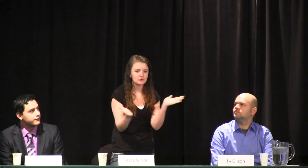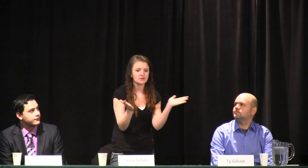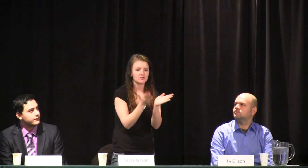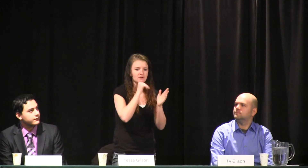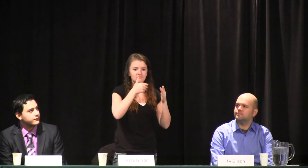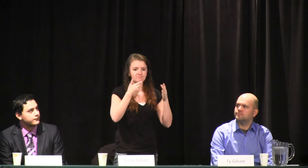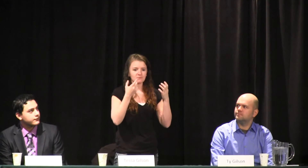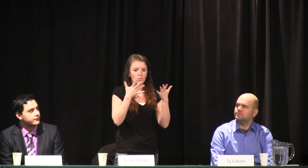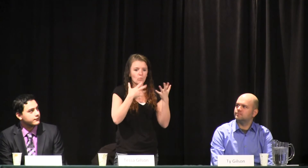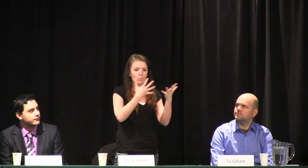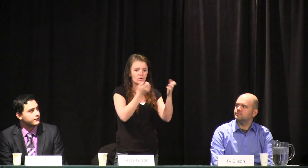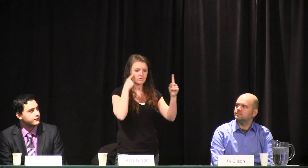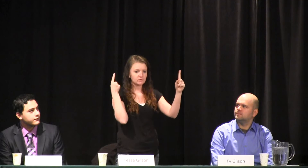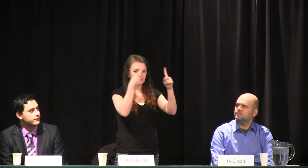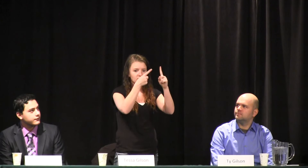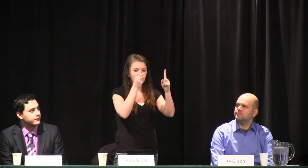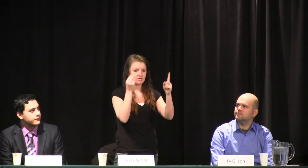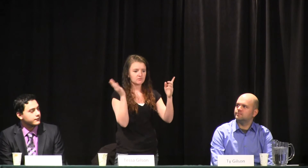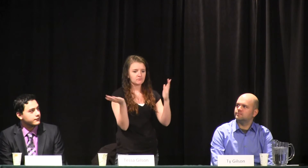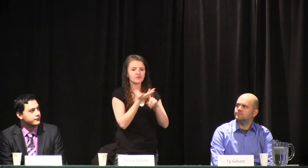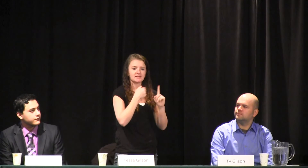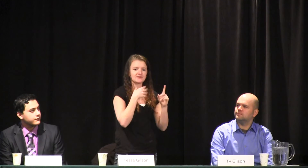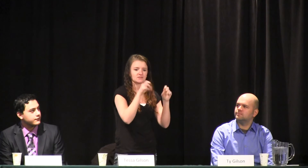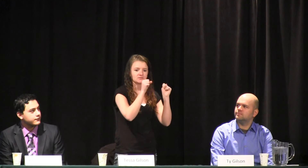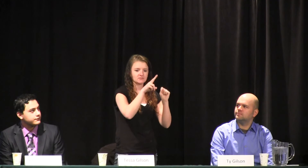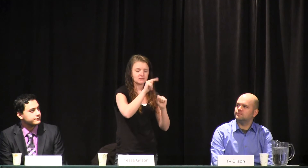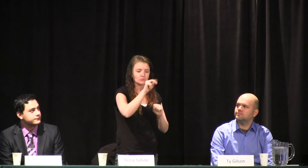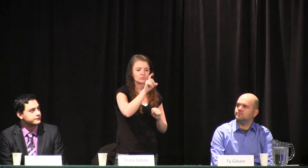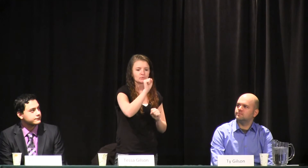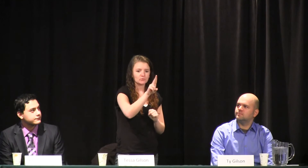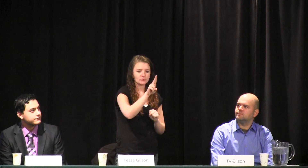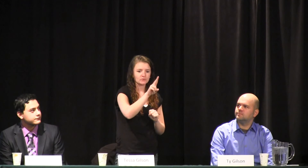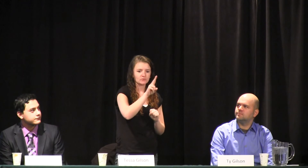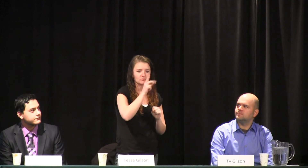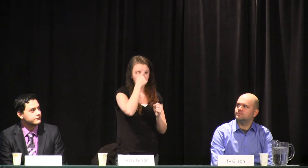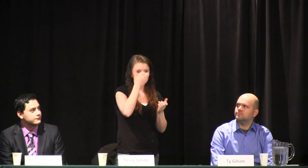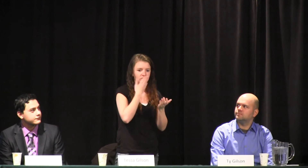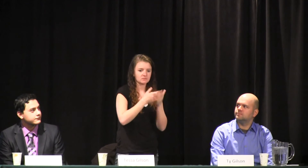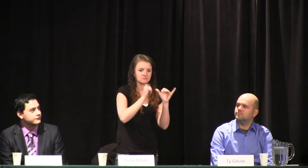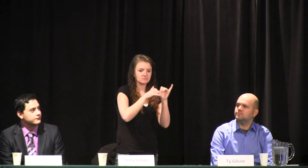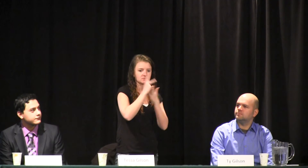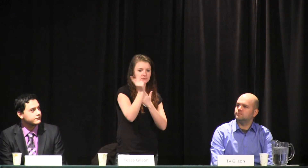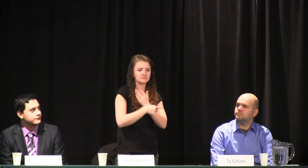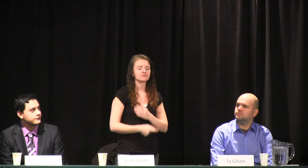So I had a lot of support from my teachers, and -- and that's what really convinced me